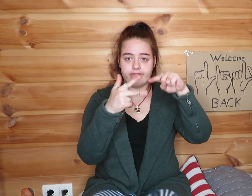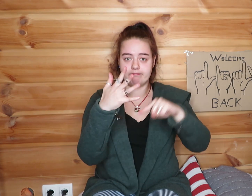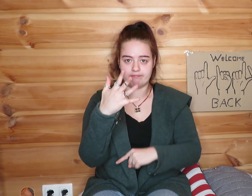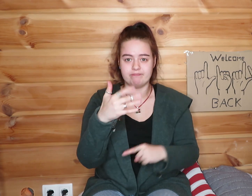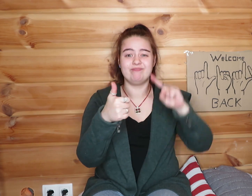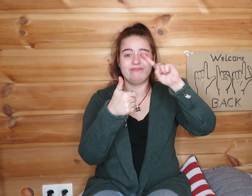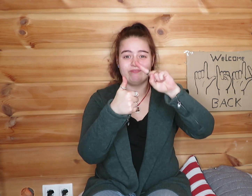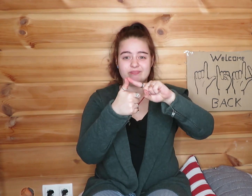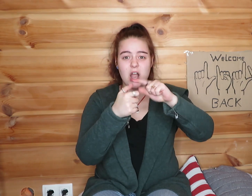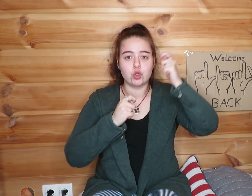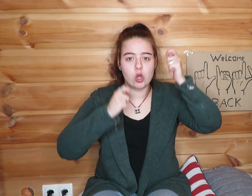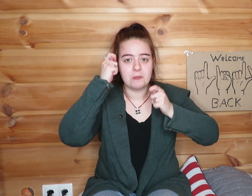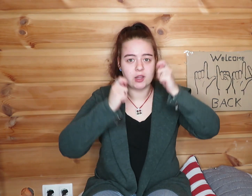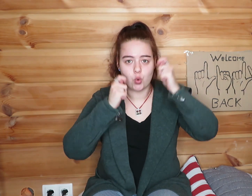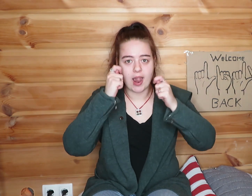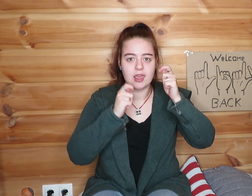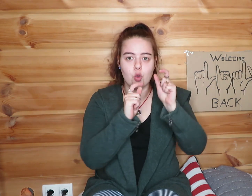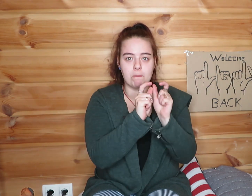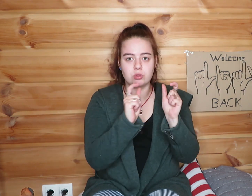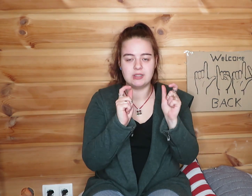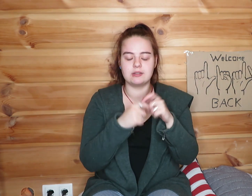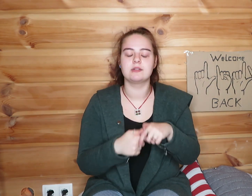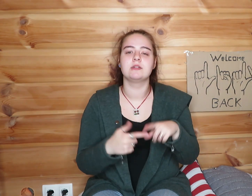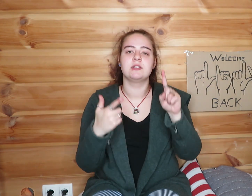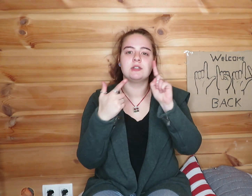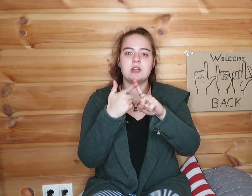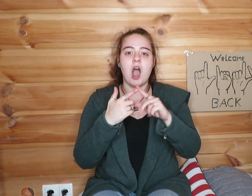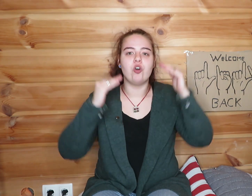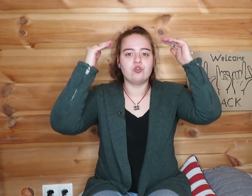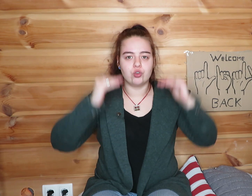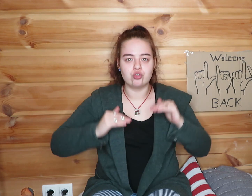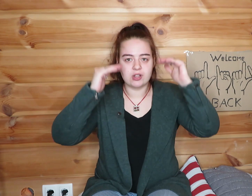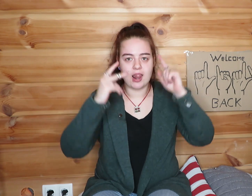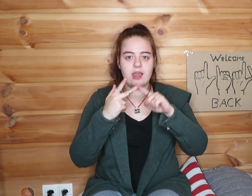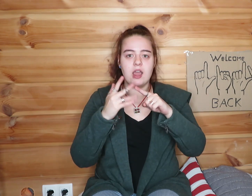1.non-manuell expressions 2.Location